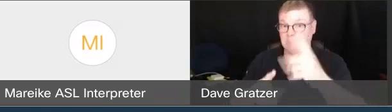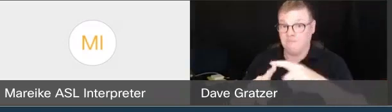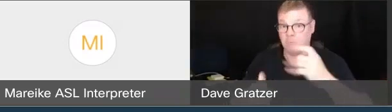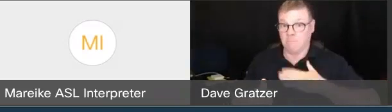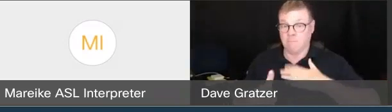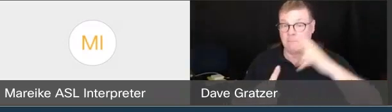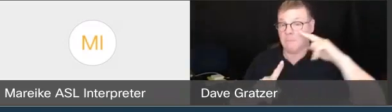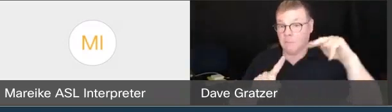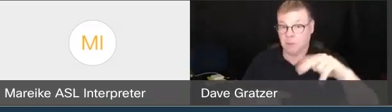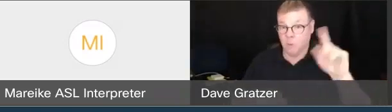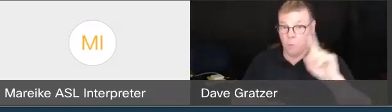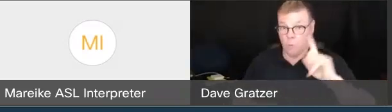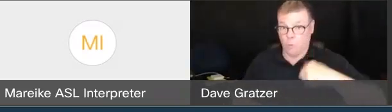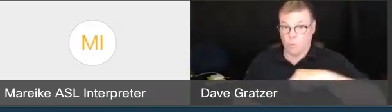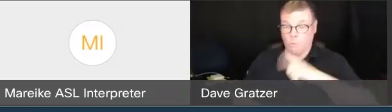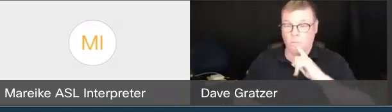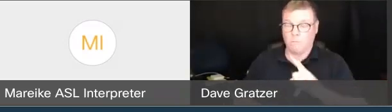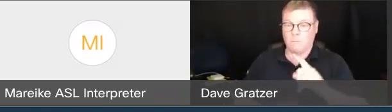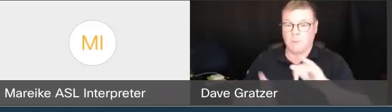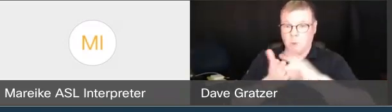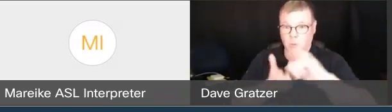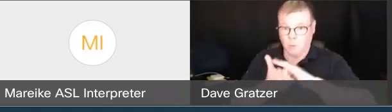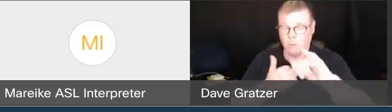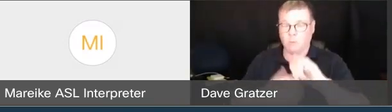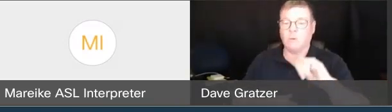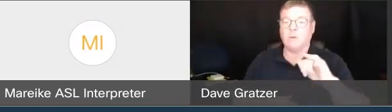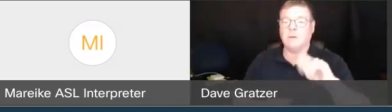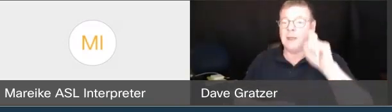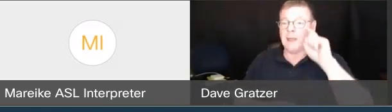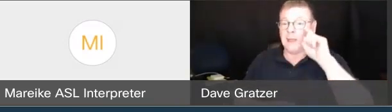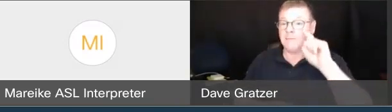from where we are having a sex offense on your record,